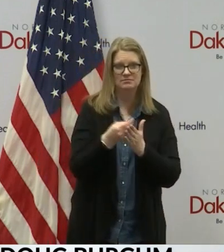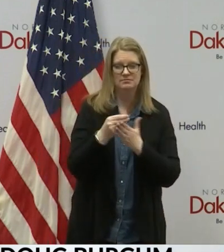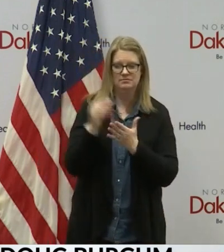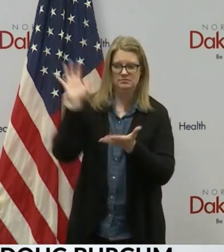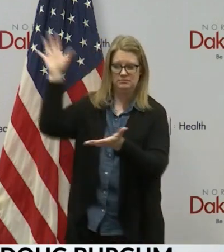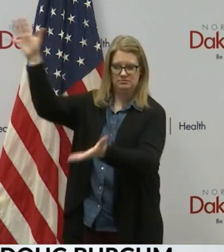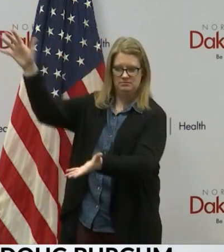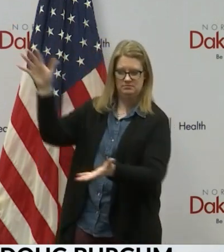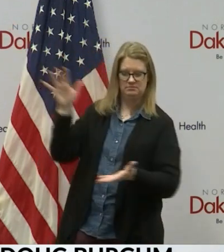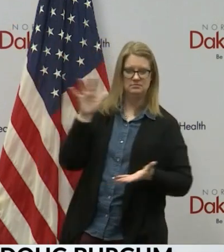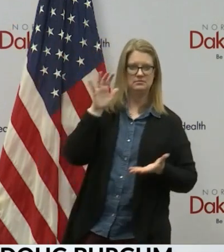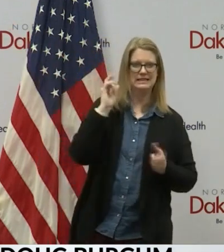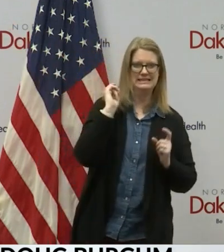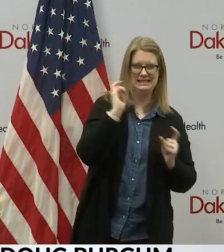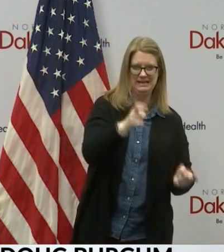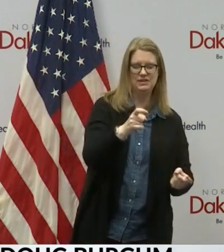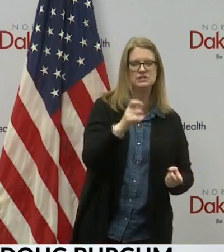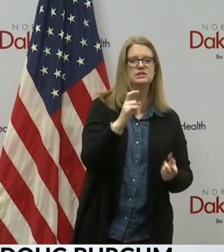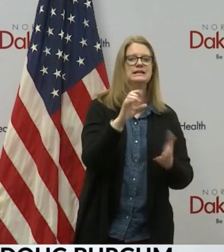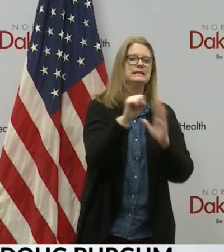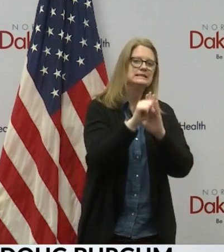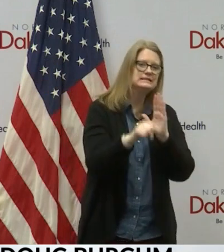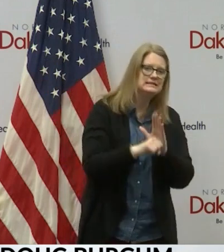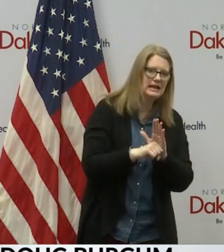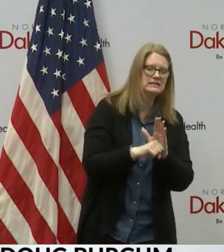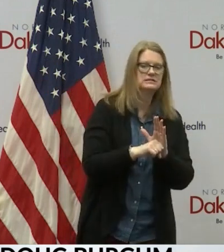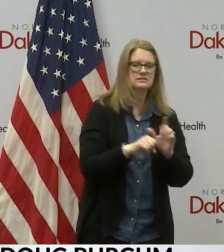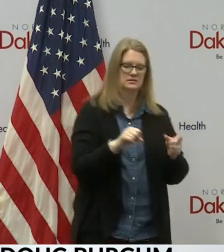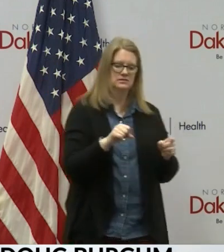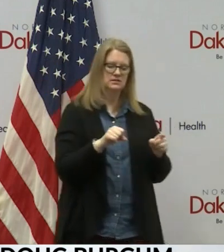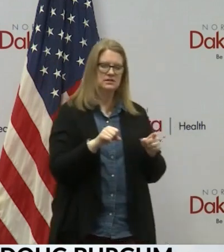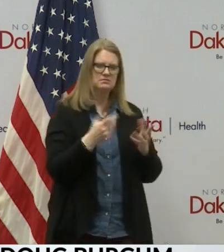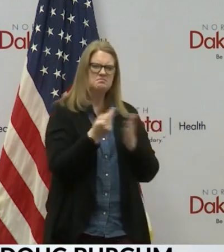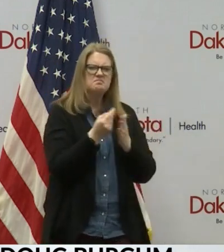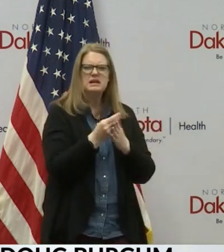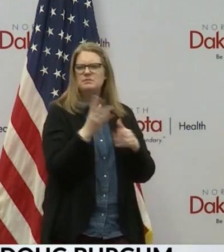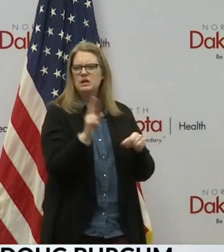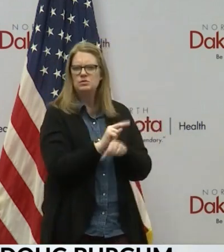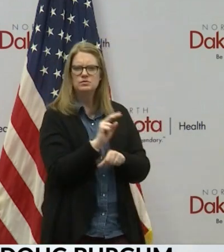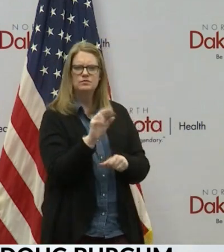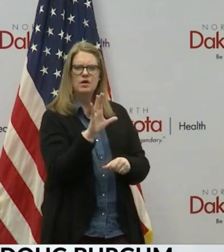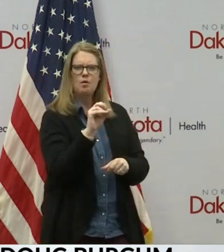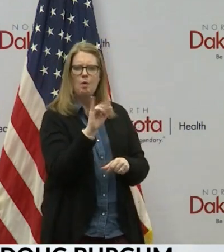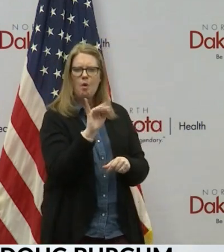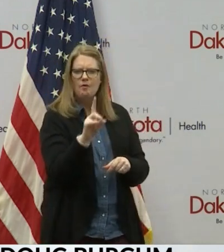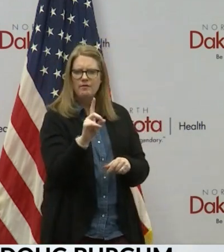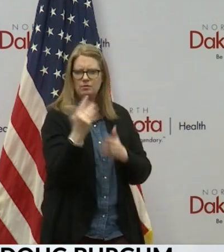STANDS FOR THE CORONAVIRUS RELIEF ECONOMIC ACT.